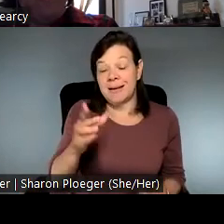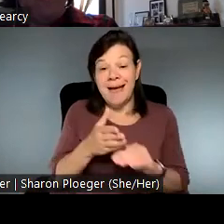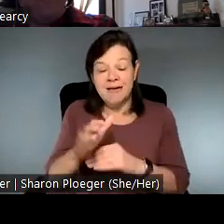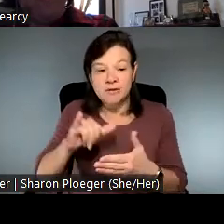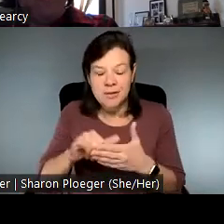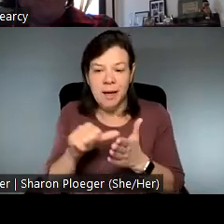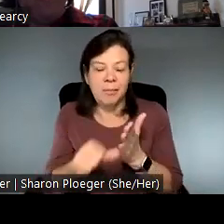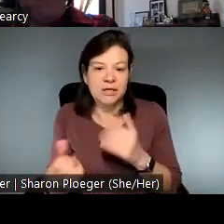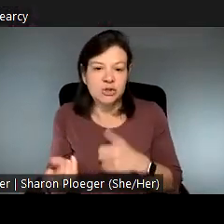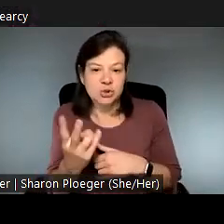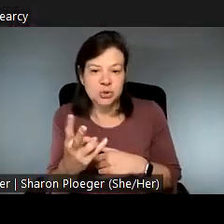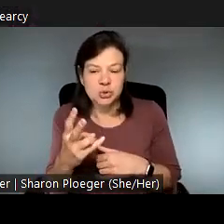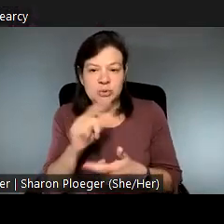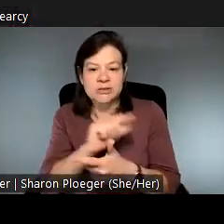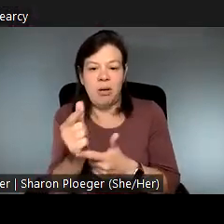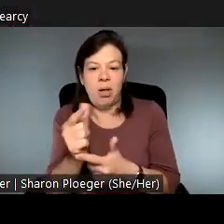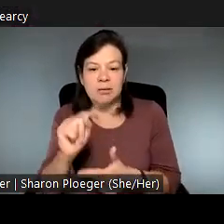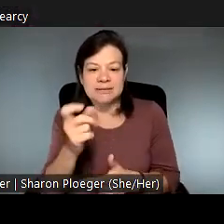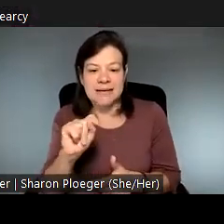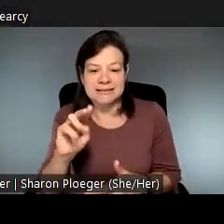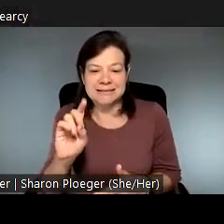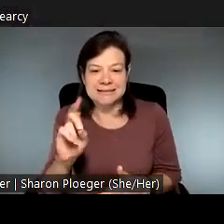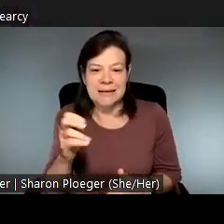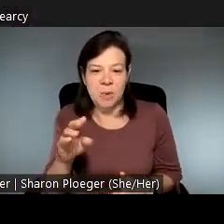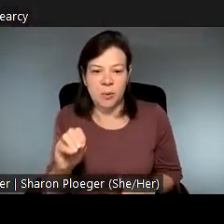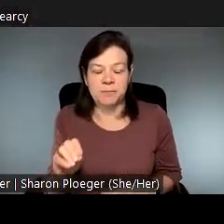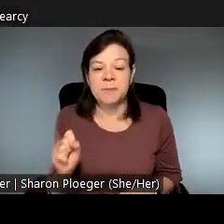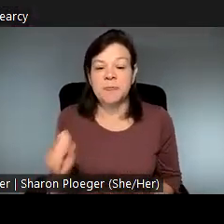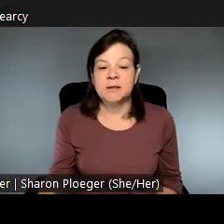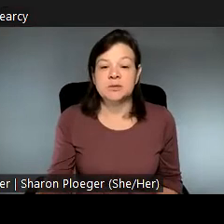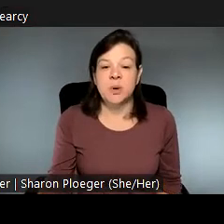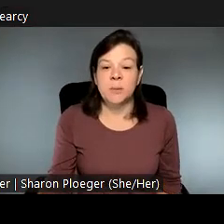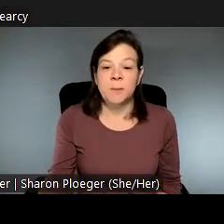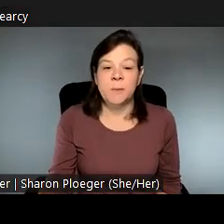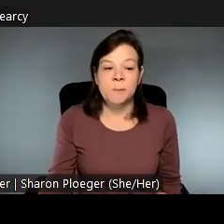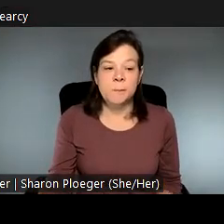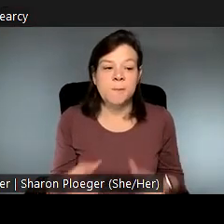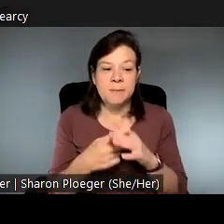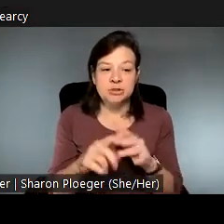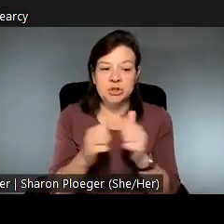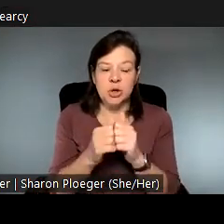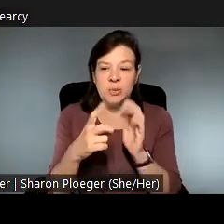and I'm sure we'll have plenty of questions there. So I'm gonna go ahead and start with the demo here.